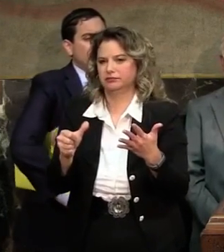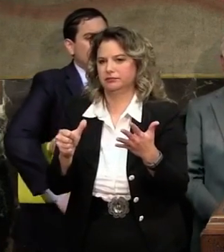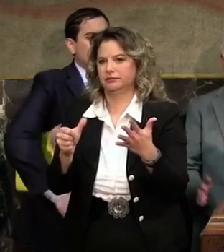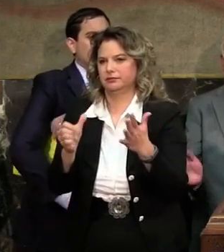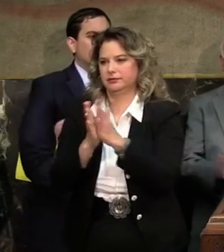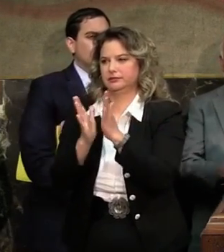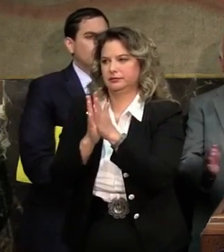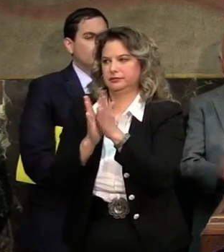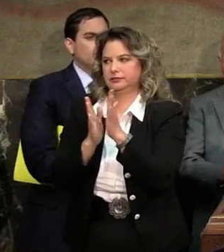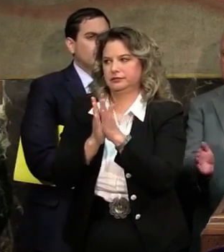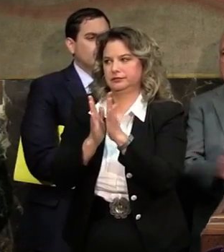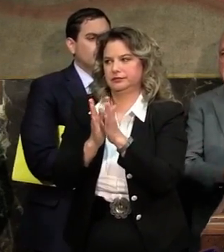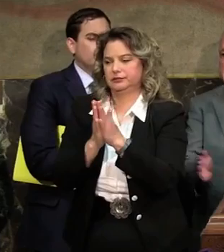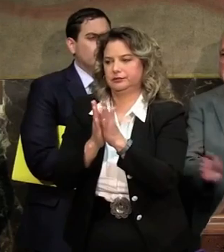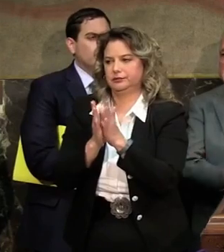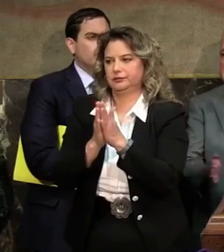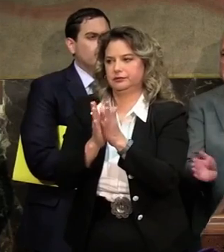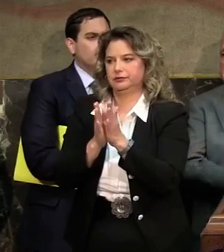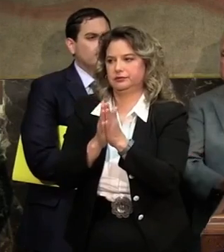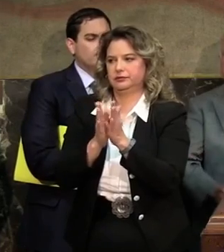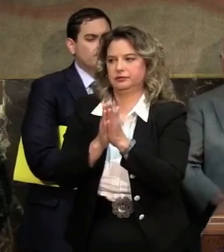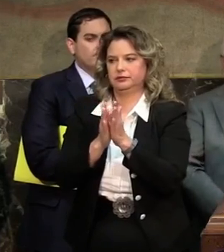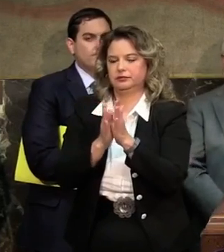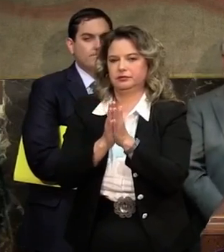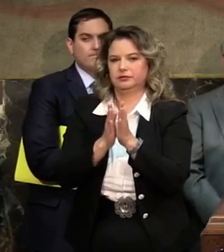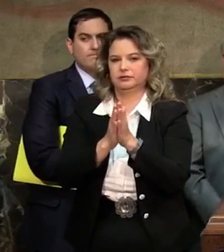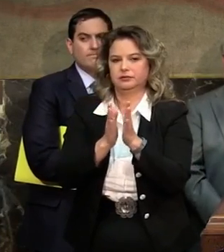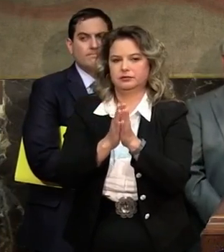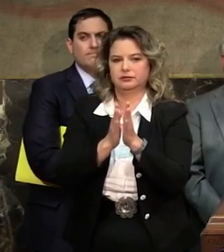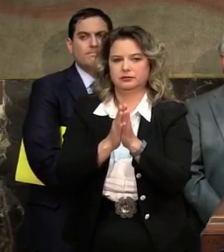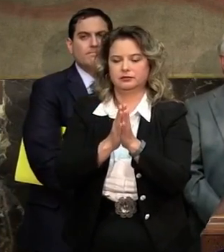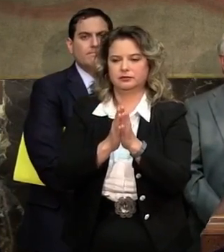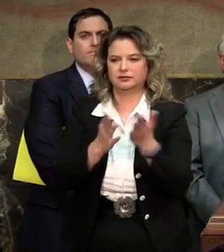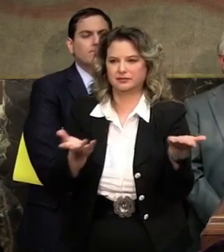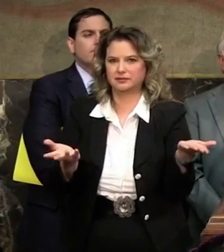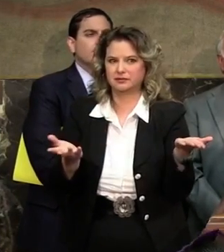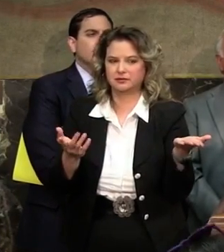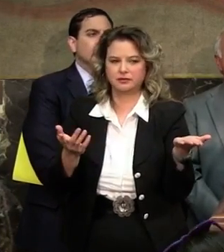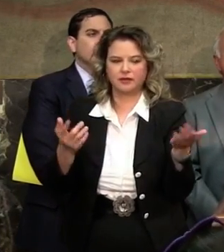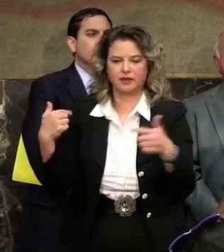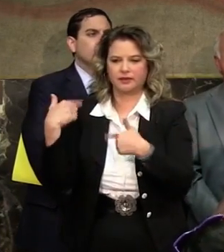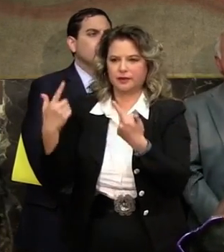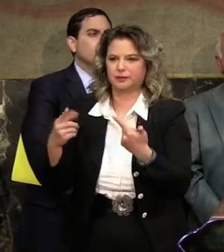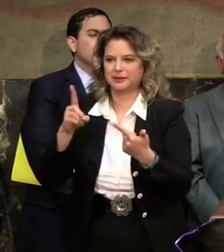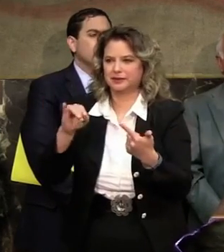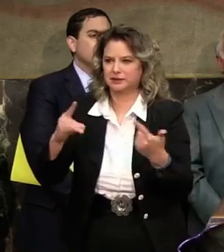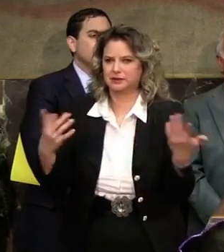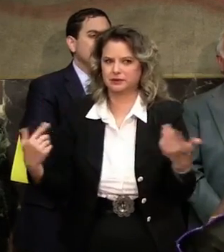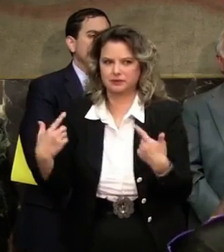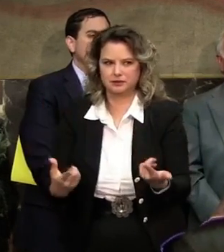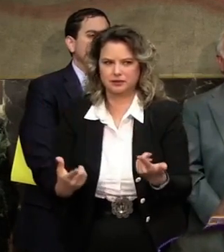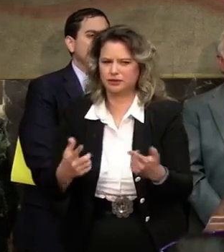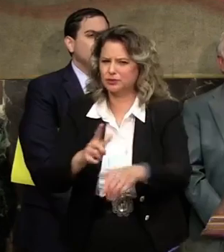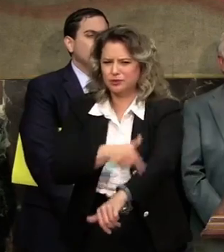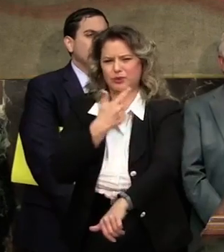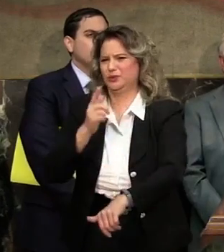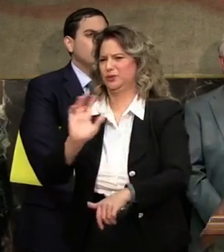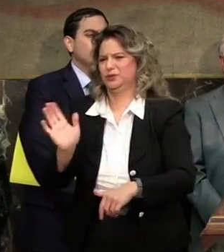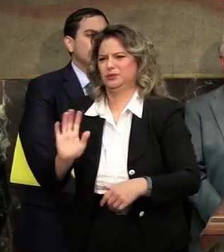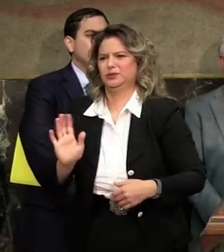for way too long and now we have an